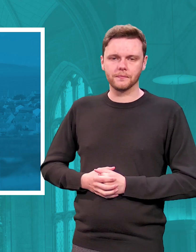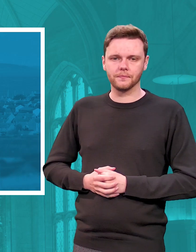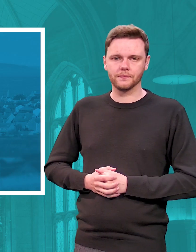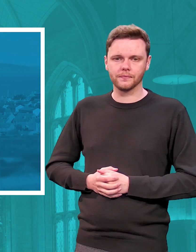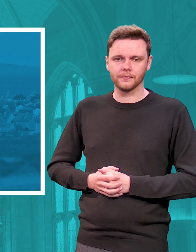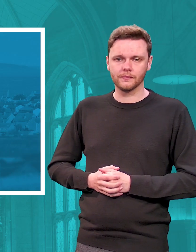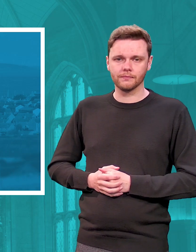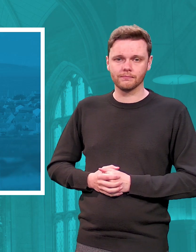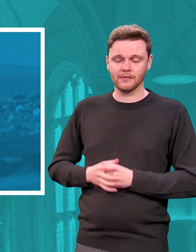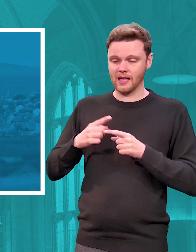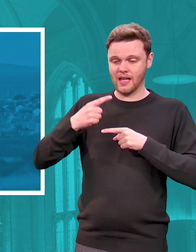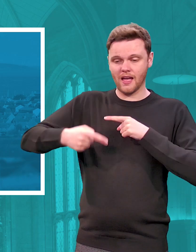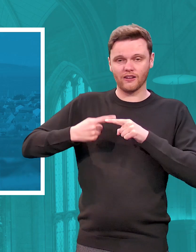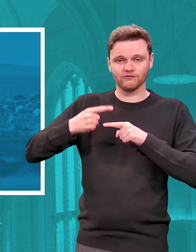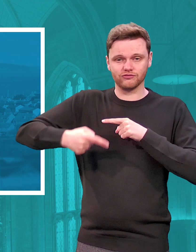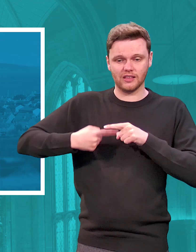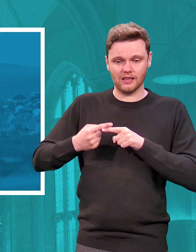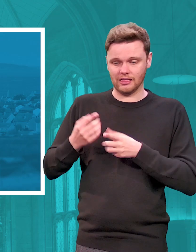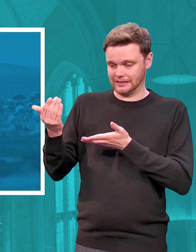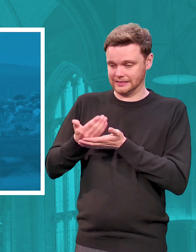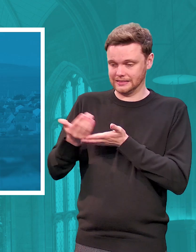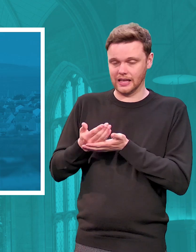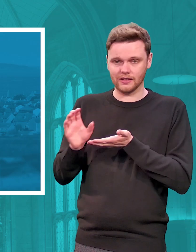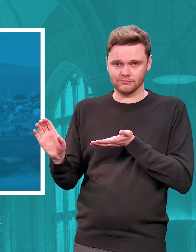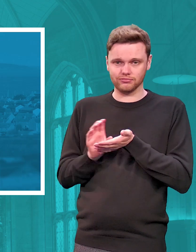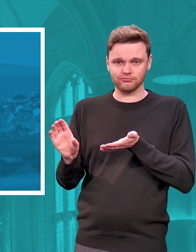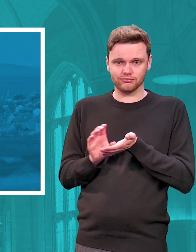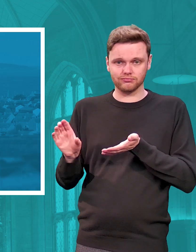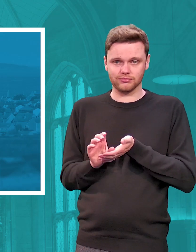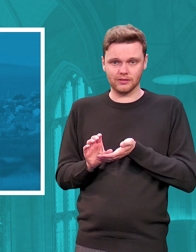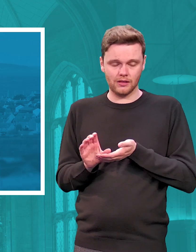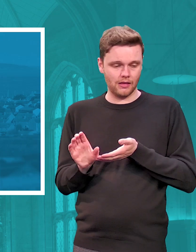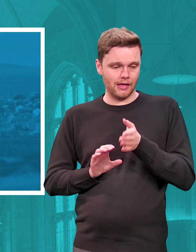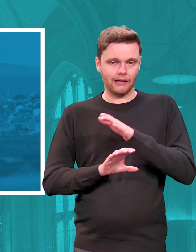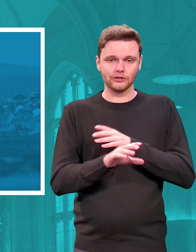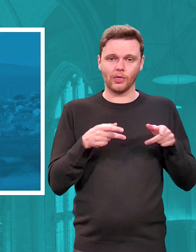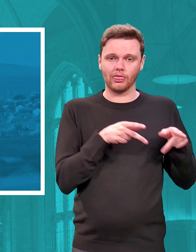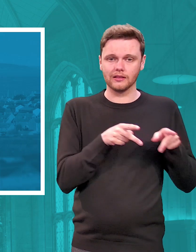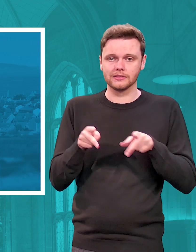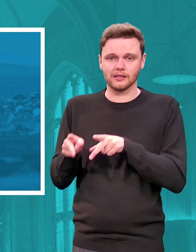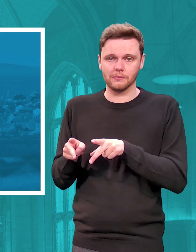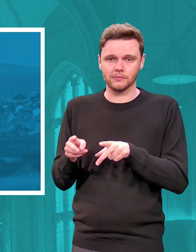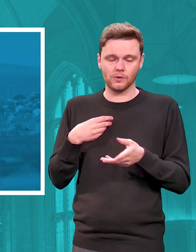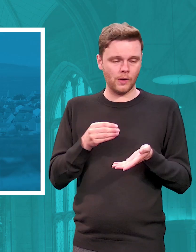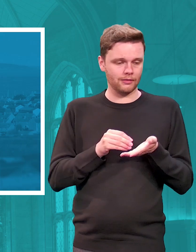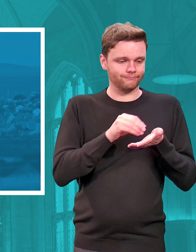Each year, these savings will accrue to the schemes and be available to fund benefit payments for members.